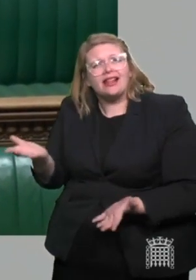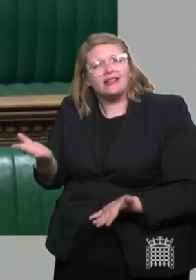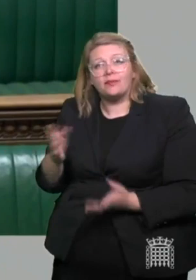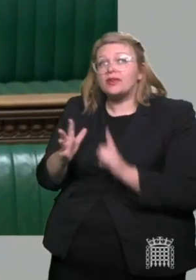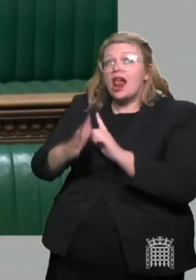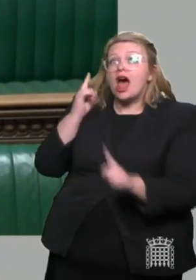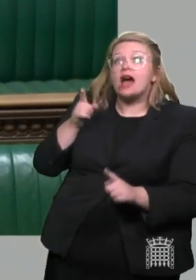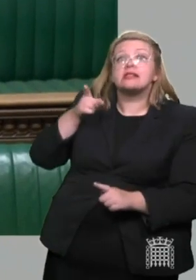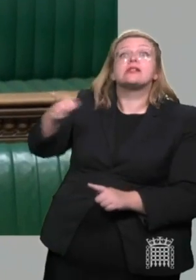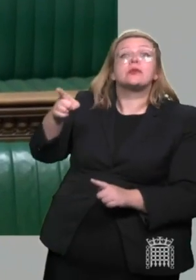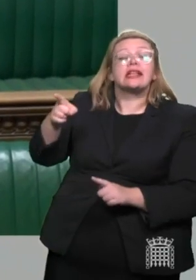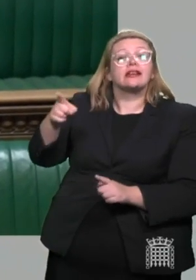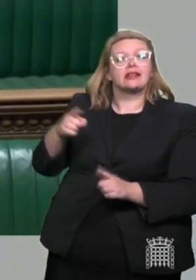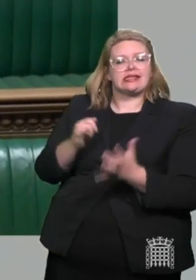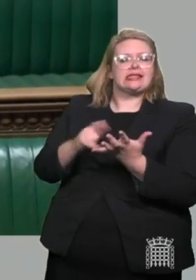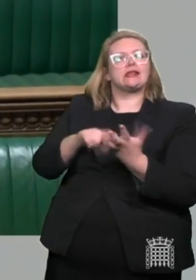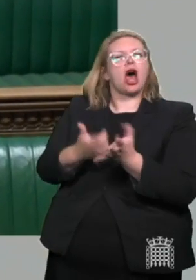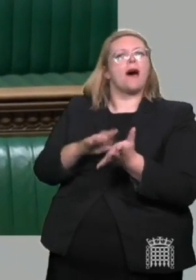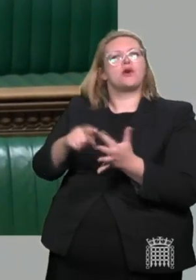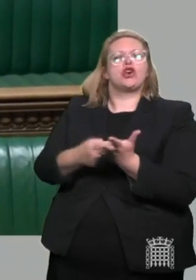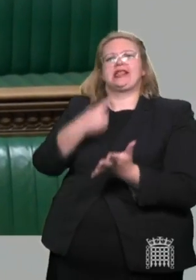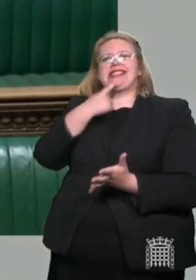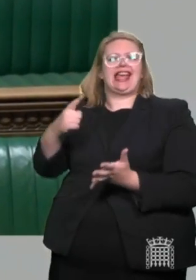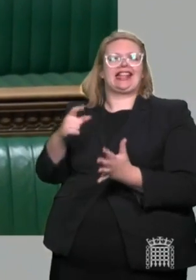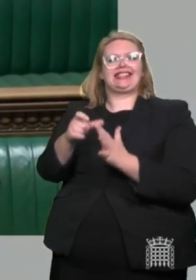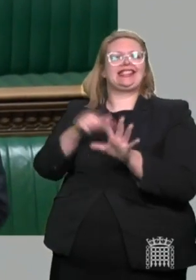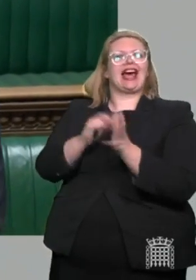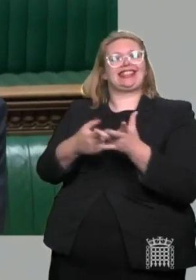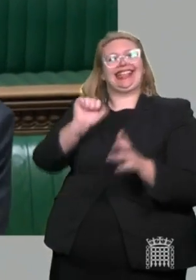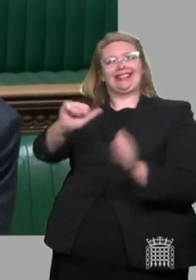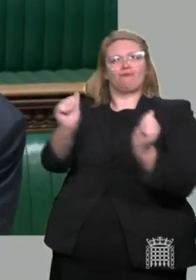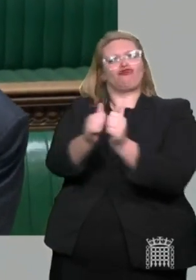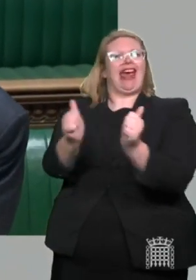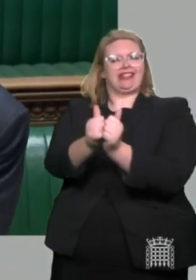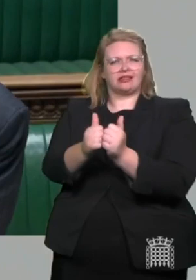he said that James Dyson was a personal friend of mine—a fact that James Dyson has corrected in the